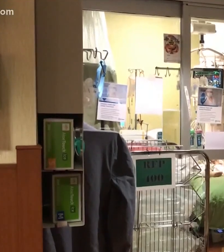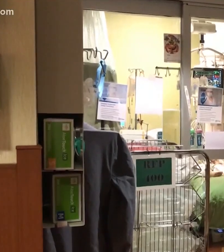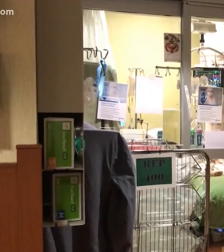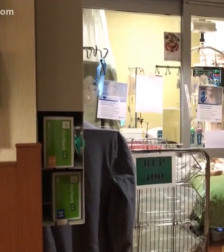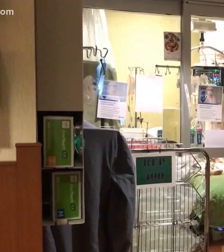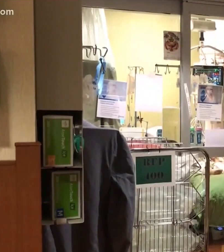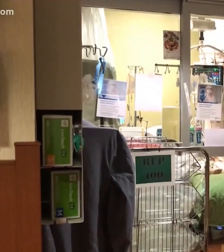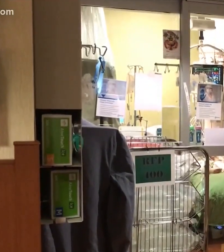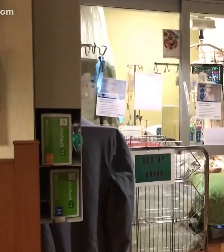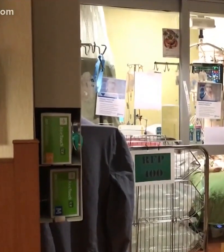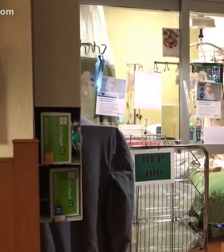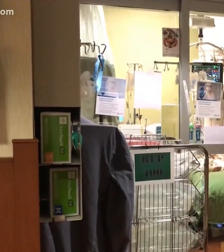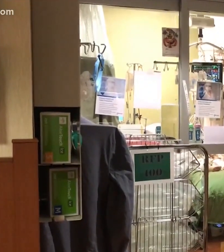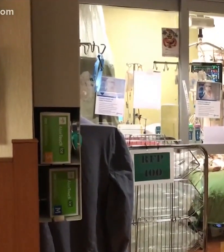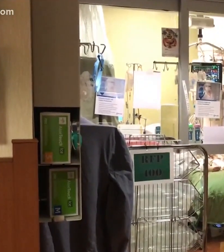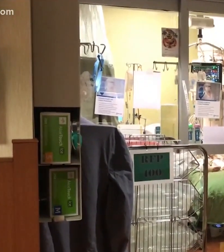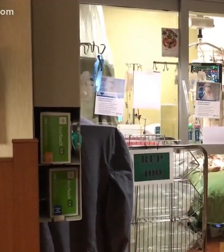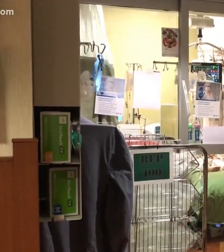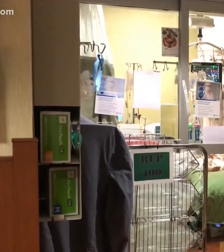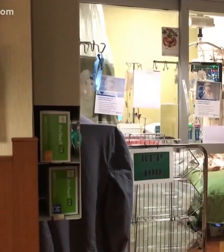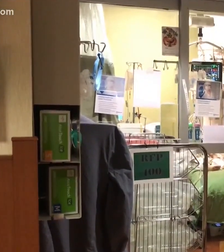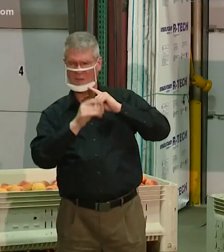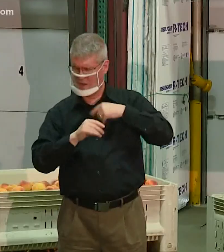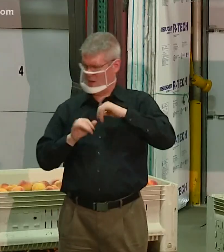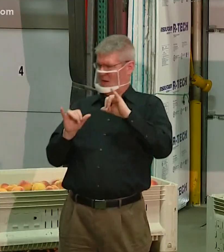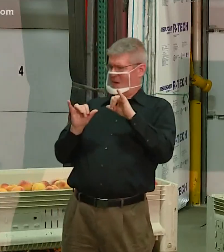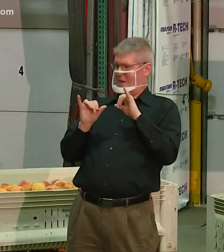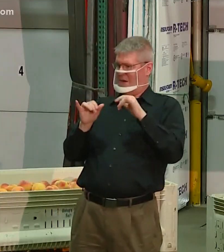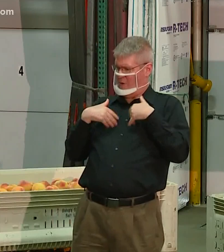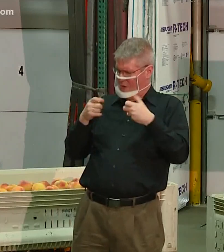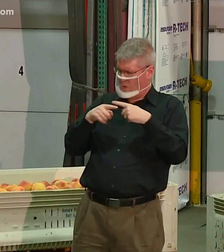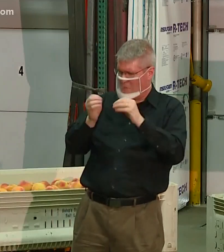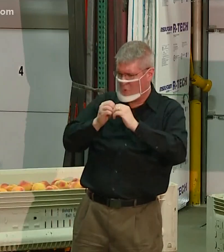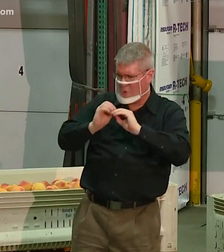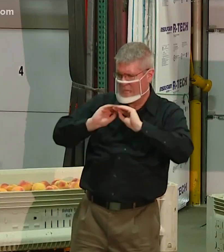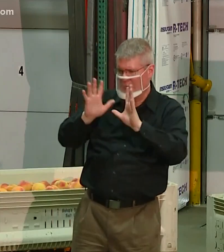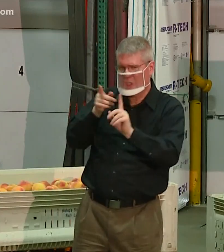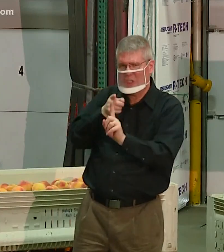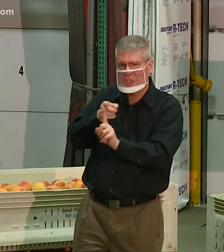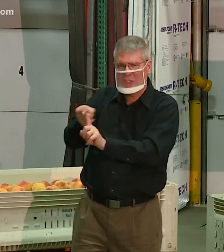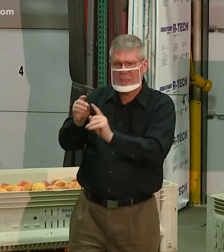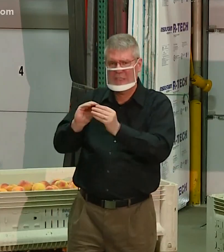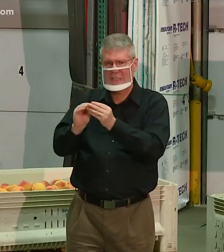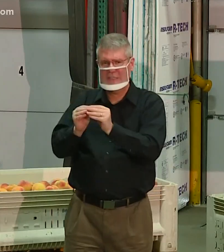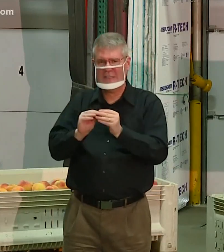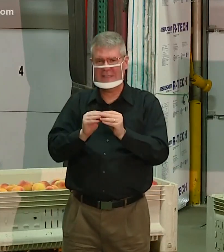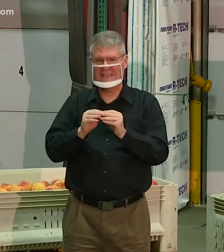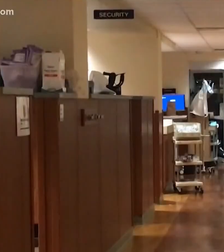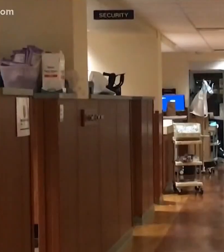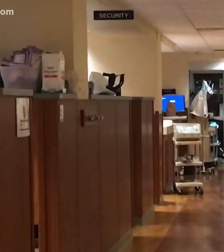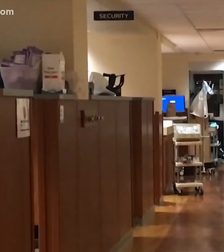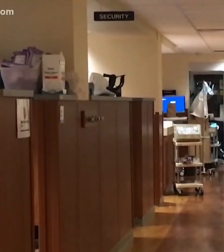THE NUMBERS ARE GETTING BETTER BUT NOT THE NUMBERS ARE GETTING BETTER BUT NOT NEAR THE NUMBERS ARE GETTING BETTER BUT NOT NEAR AT THE NUMBERS ARE GETTING BETTER BUT NOT NEAR AT THE THE NUMBERS ARE GETTING BETTER BUT NOT NEAR AT THE RATE THE NUMBERS ARE GETTING BETTER BUT NOT NEAR AT THE RATE WE GETTING BETTER BUT NOT NEAR AT THE RATE WE GETTING BETTER BUT NOT NEAR AT THE RATE WE WOULD GETTING BETTER BUT NOT NEAR AT THE RATE WE WOULD ALL GETTING BETTER BUT NOT NEAR AT THE RATE WE WOULD ALL LIKE GETTING BETTER BUT NOT NEAR AT THE RATE WE WOULD ALL LIKE TO GETTING BETTER BUT NOT NEAR AT THE RATE WE WOULD ALL LIKE TO SEE GETTING BETTER BUT NOT NEAR AT THE RATE WE WOULD ALL LIKE TO SEE IT. NEAR AT THE RATE WE WOULD ALL LIKE TO SEE IT. NEAR AT THE RATE WE WOULD ALL LIKE TO SEE IT. YOU NEAR AT THE RATE WE WOULD ALL LIKE TO SEE IT. YOU CAN'T NEAR AT THE RATE WE WOULD ALL LIKE TO SEE IT. YOU CAN'T ARGUE NEAR AT THE RATE WE WOULD ALL LIKE TO SEE IT. YOU CAN'T ARGUE WITH WOULD ALL LIKE TO SEE IT. YOU CAN'T ARGUE WITH WOULD ALL LIKE TO SEE IT. YOU CAN'T ARGUE WITH THE WOULD ALL LIKE TO SEE IT. YOU CAN'T ARGUE WITH THE SUCCESS WOULD ALL LIKE TO SEE IT. YOU CAN'T ARGUE WITH THE SUCCESS WE'RE YOU CAN'T ARGUE WITH THE SUCCESS WE'RE YOU CAN'T ARGUE WITH THE SUCCESS WE'RE HAVING, YOU CAN'T ARGUE WITH THE SUCCESS WE'RE HAVING, WE YOU CAN'T ARGUE WITH THE SUCCESS WE'RE HAVING, WE JUST YOU CAN'T ARGUE WITH THE SUCCESS WE'RE HAVING, WE JUST NEED THE SUCCESS WE'RE HAVING, WE JUST NEED THE SUCCESS WE'RE HAVING, WE JUST NEED THAT THE SUCCESS WE'RE HAVING, WE JUST NEED THAT SUCCESS THE SUCCESS WE'RE HAVING, WE JUST NEED THAT SUCCESS AT THE SUCCESS WE'RE HAVING, WE JUST NEED THAT SUCCESS AT A HAVING, WE JUST NEED THAT SUCCESS AT A HAVING, WE JUST NEED THAT SUCCESS AT A FASTER HAVING, WE JUST NEED THAT SUCCESS AT A FASTER RATE.